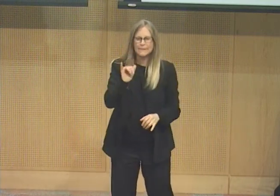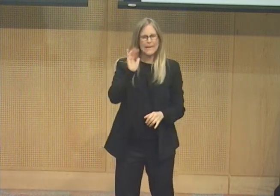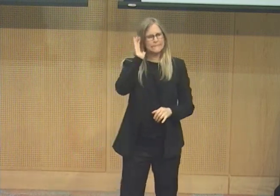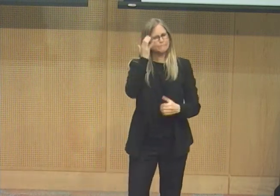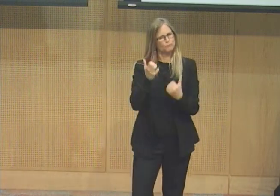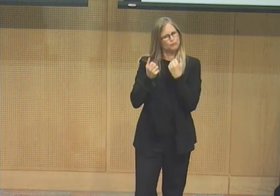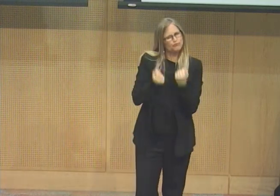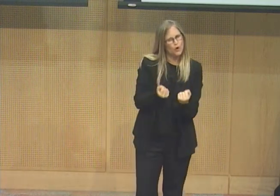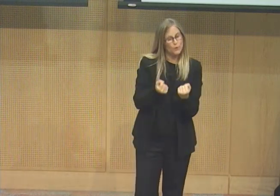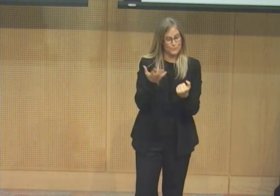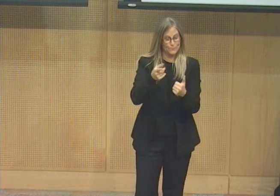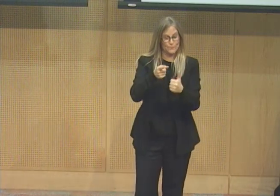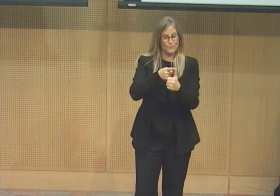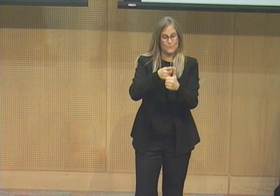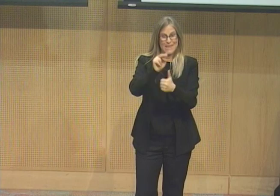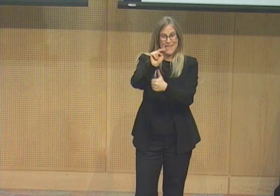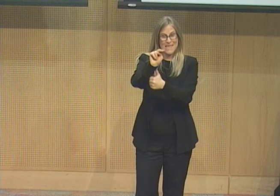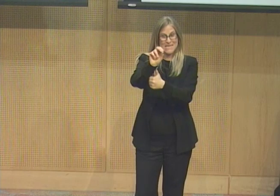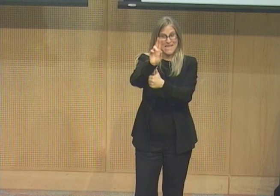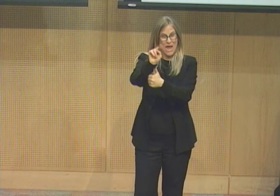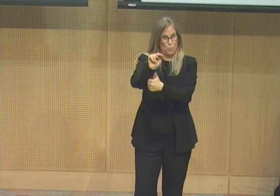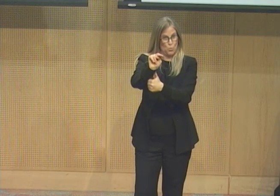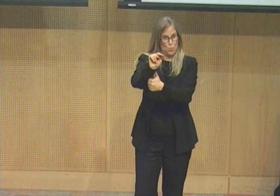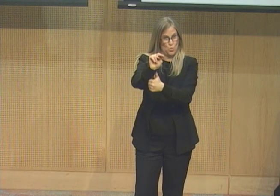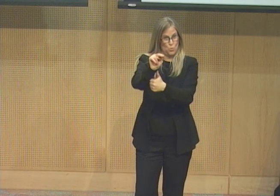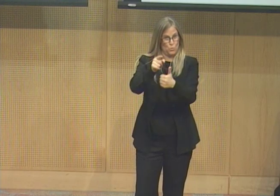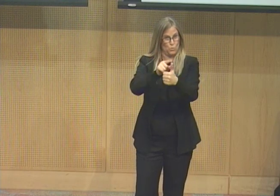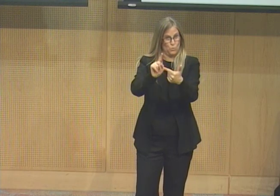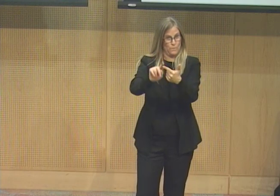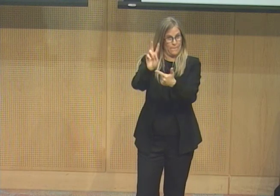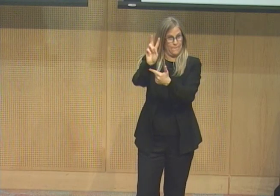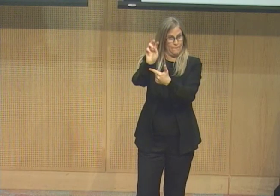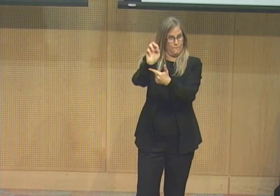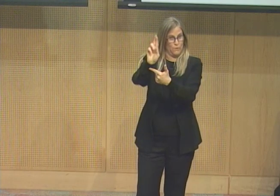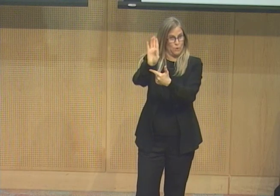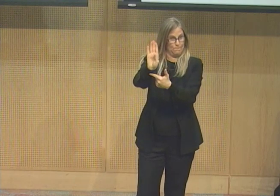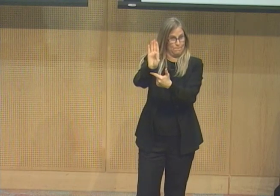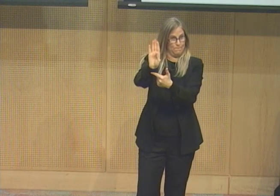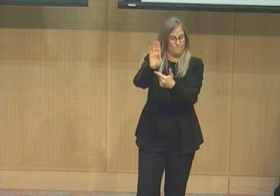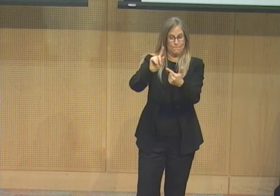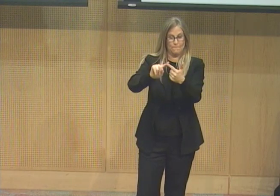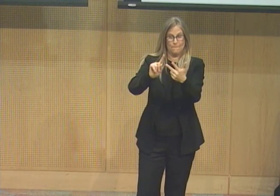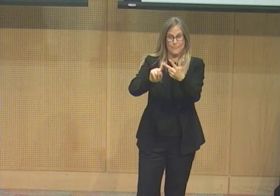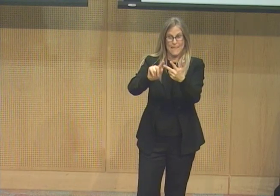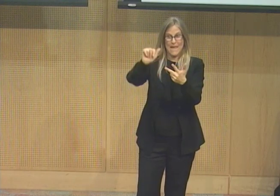But what this person discovered is that the nouns, the verbs,